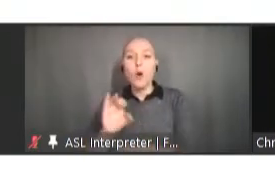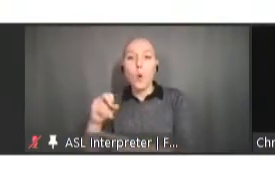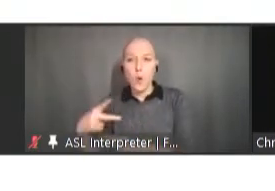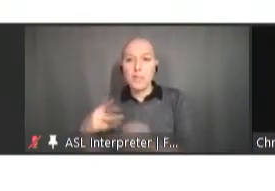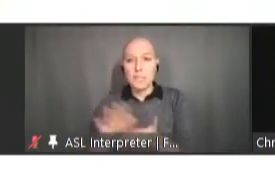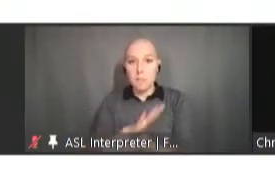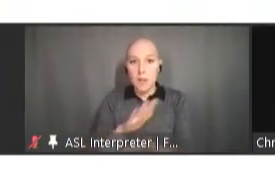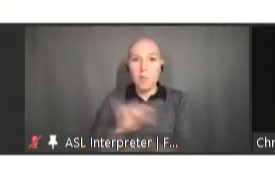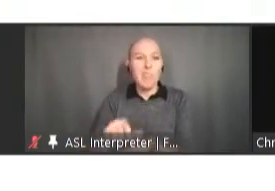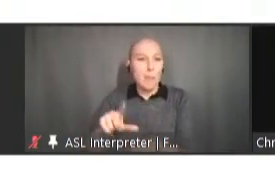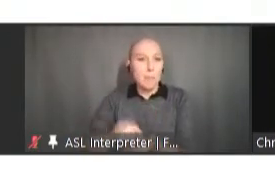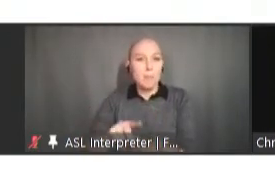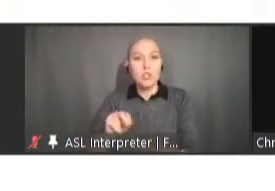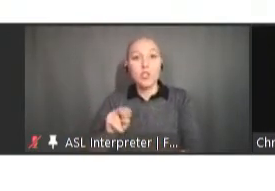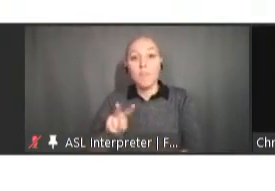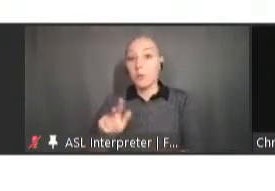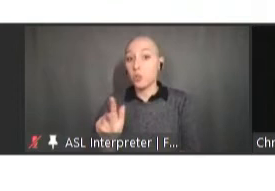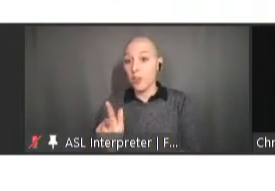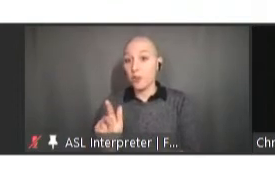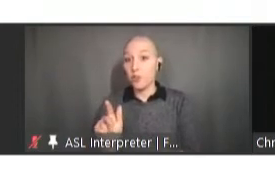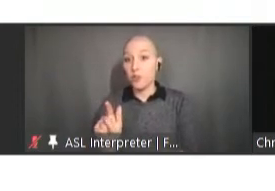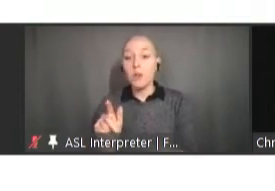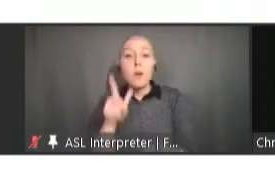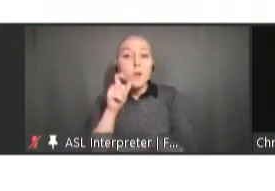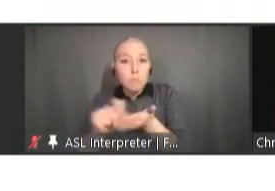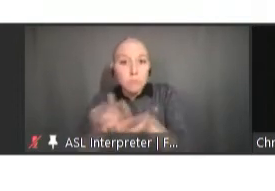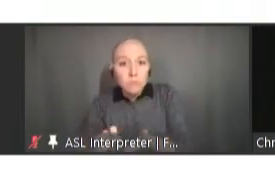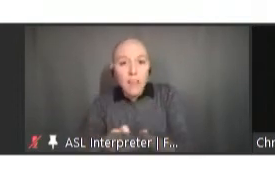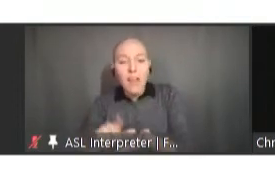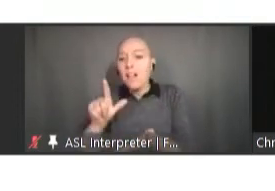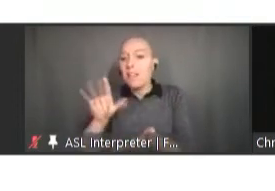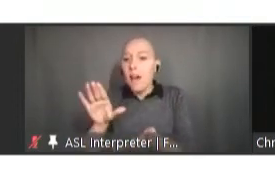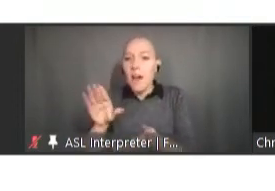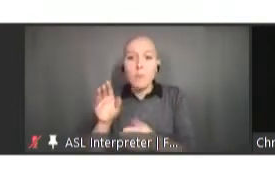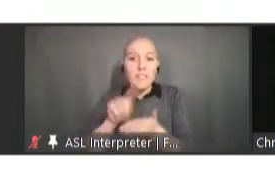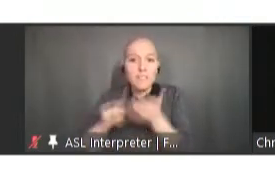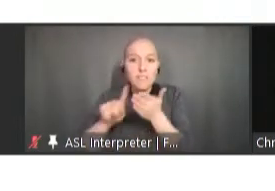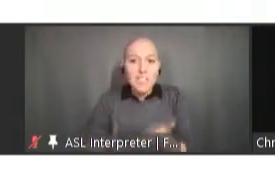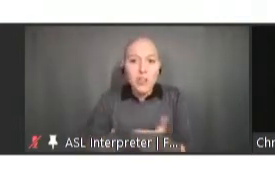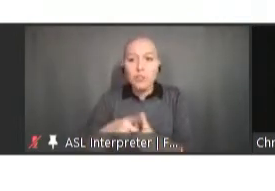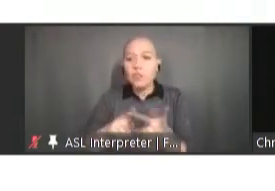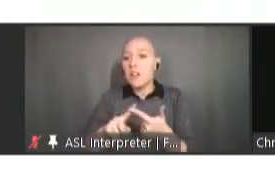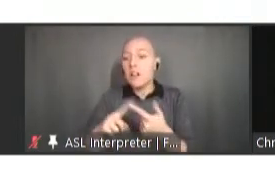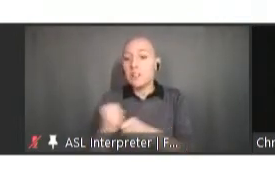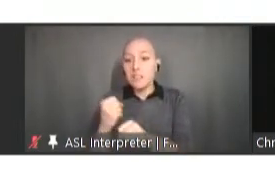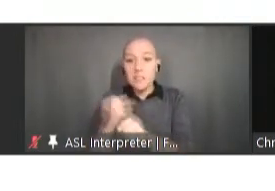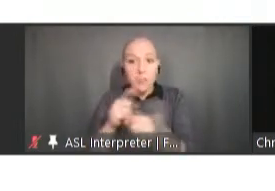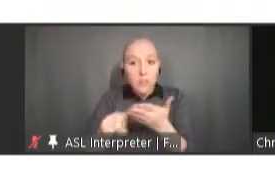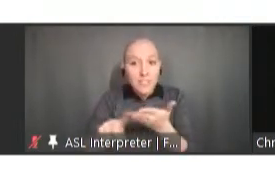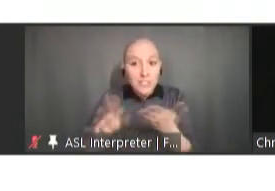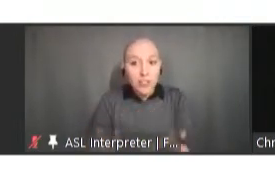Its authorship comprised laboratory investigators, statistical investigators, clinical trial site